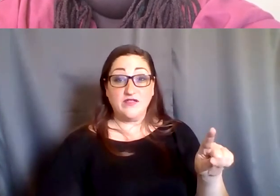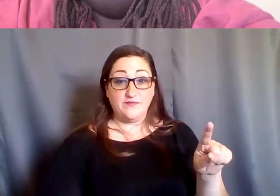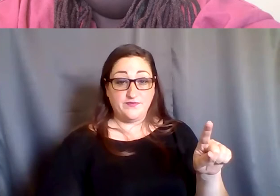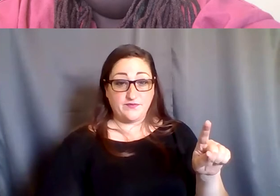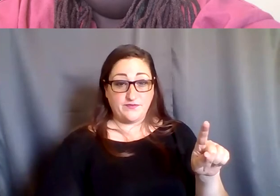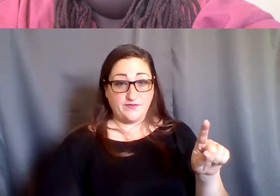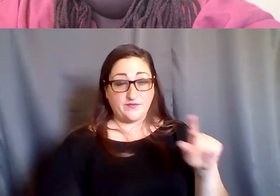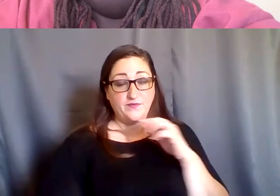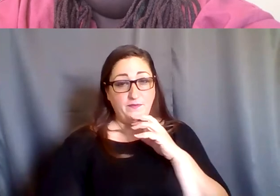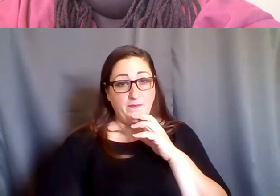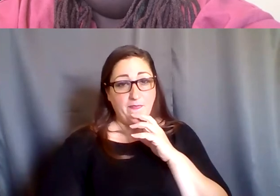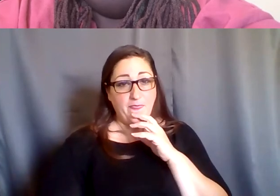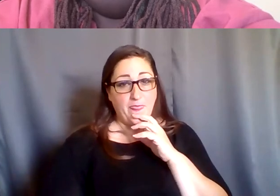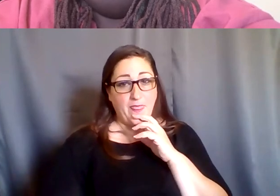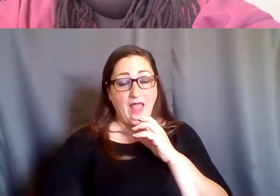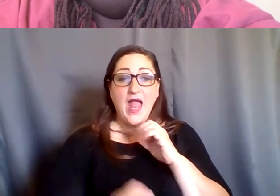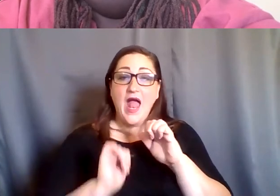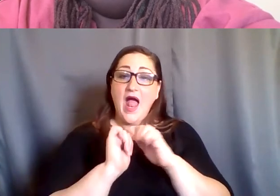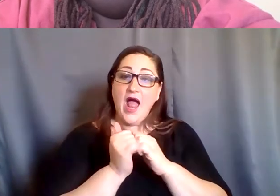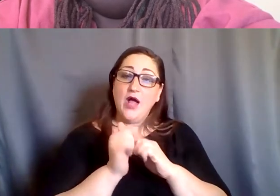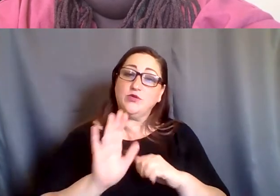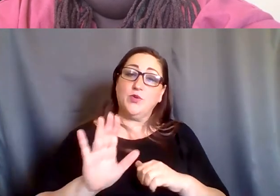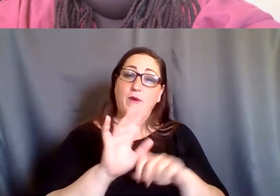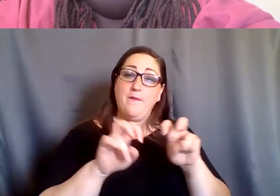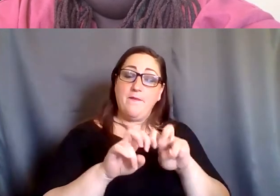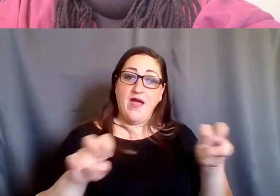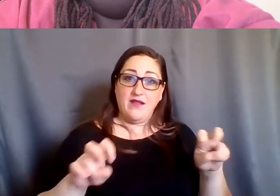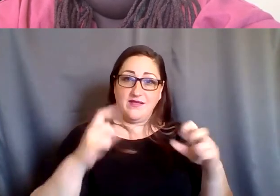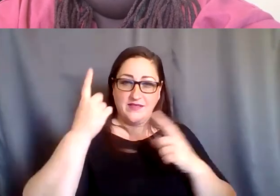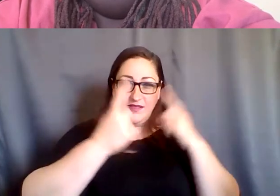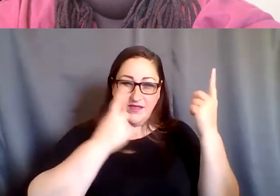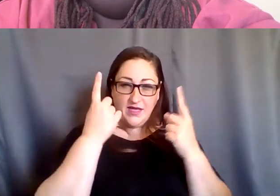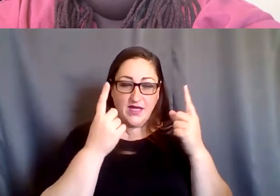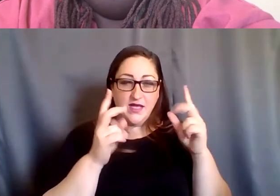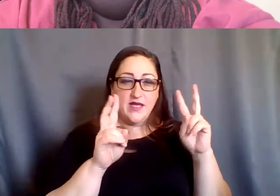How do panelists think issues of—sorry. How do panelists think